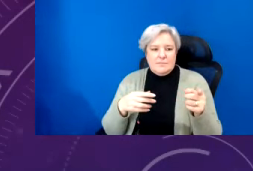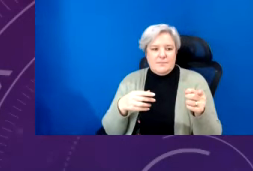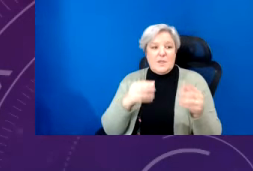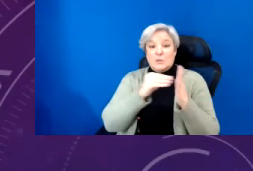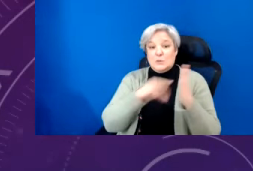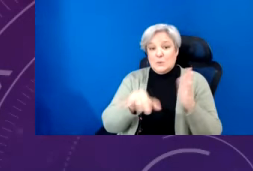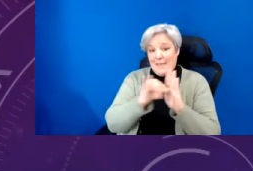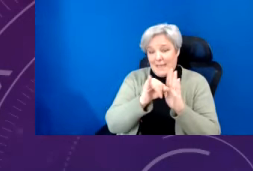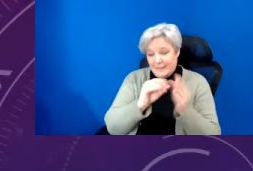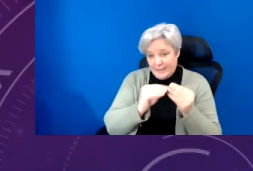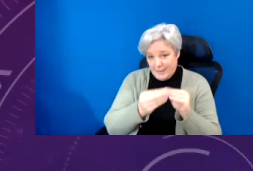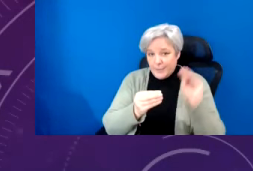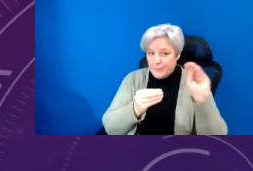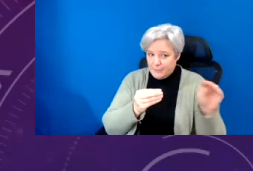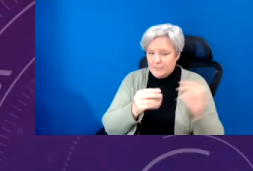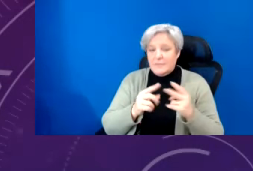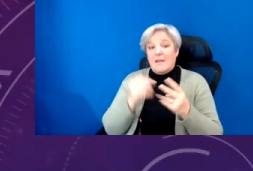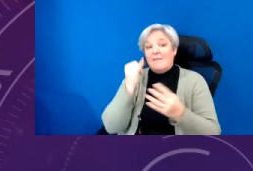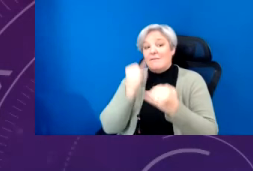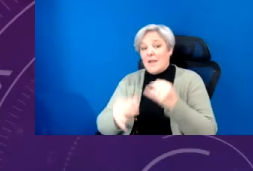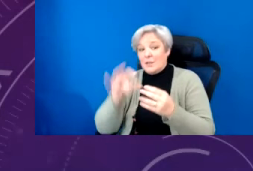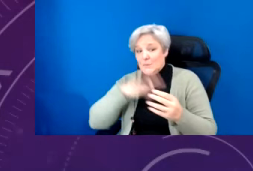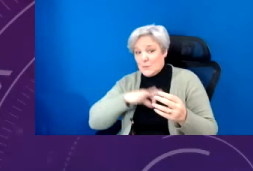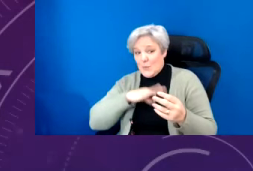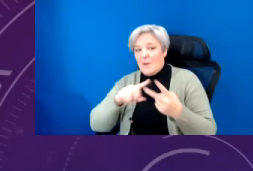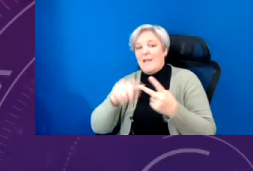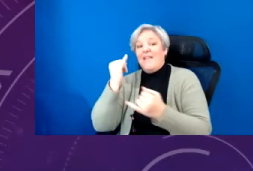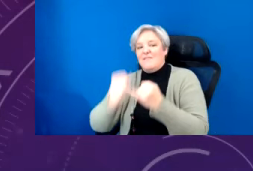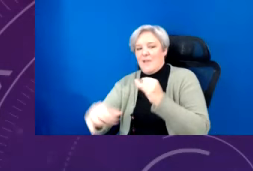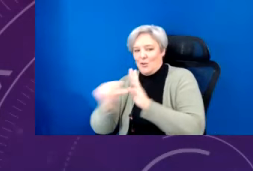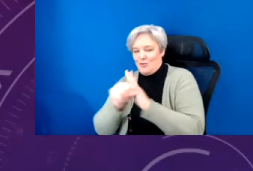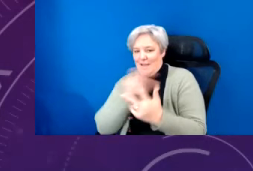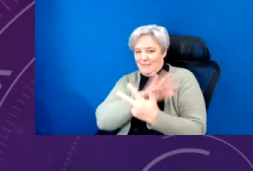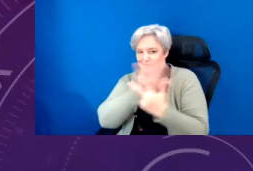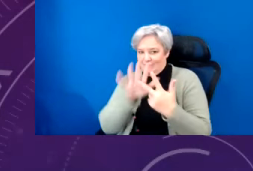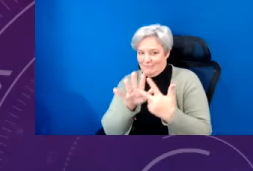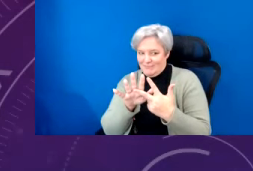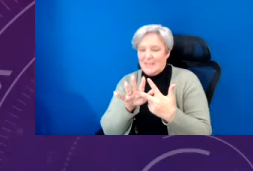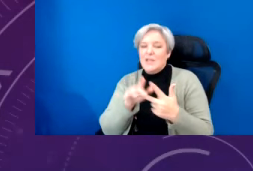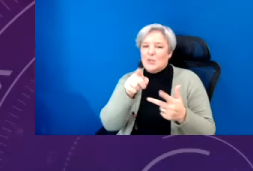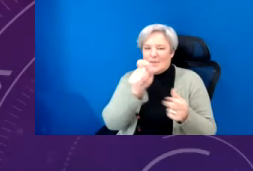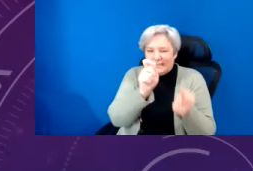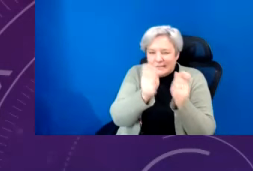number, the final score and the final grade. And what we're going to do is just simply highlight